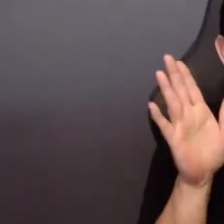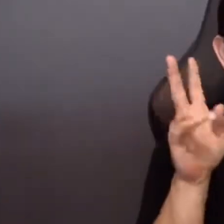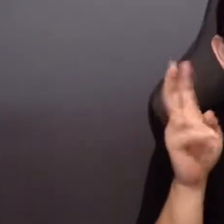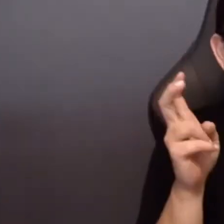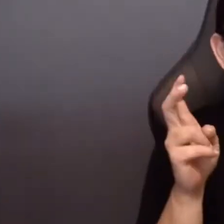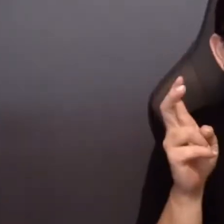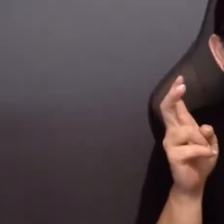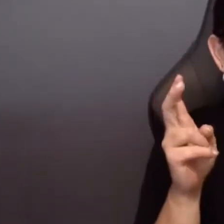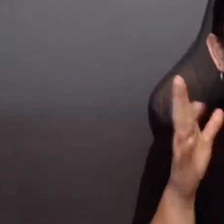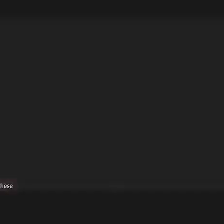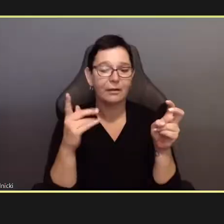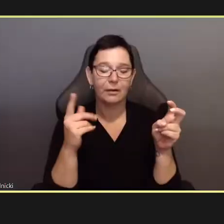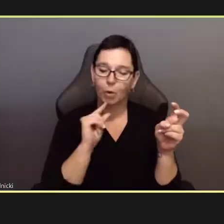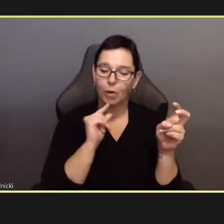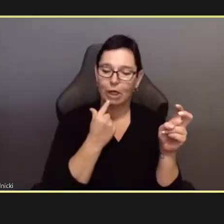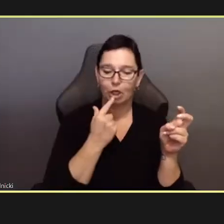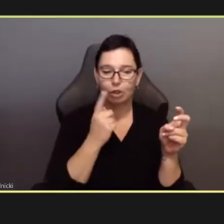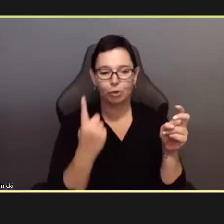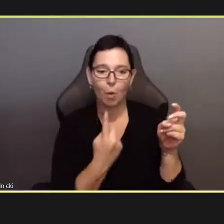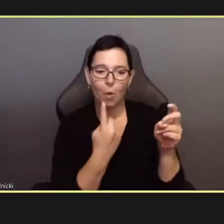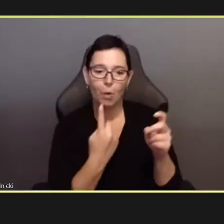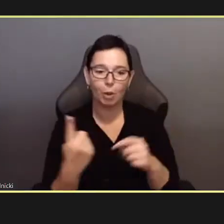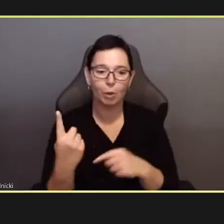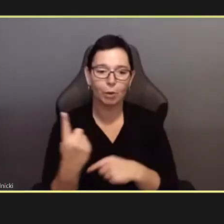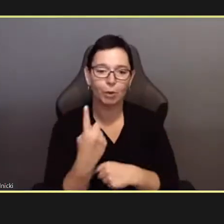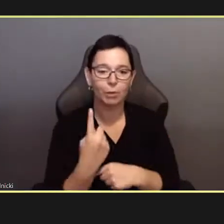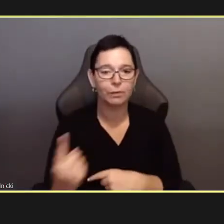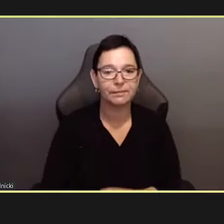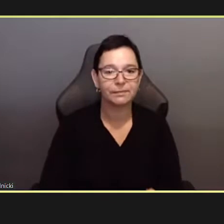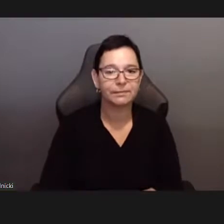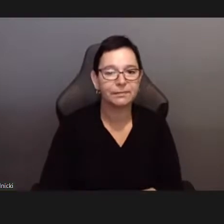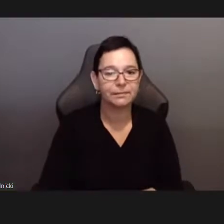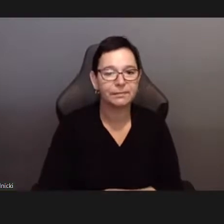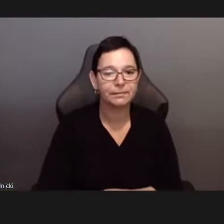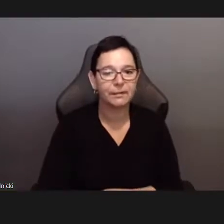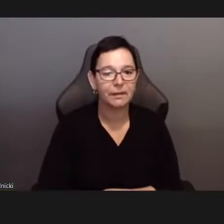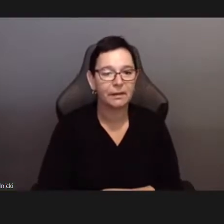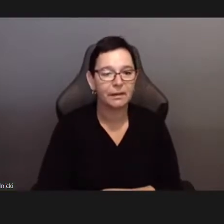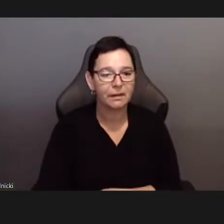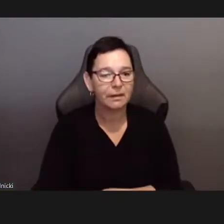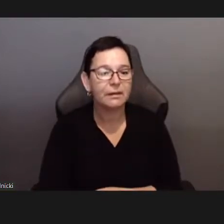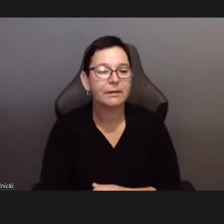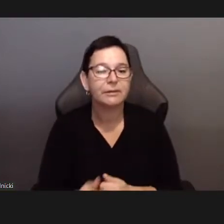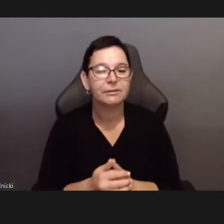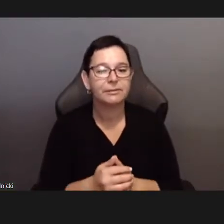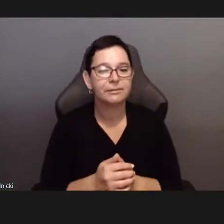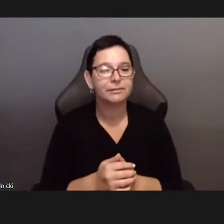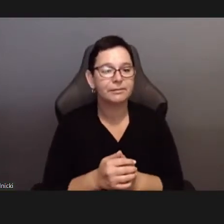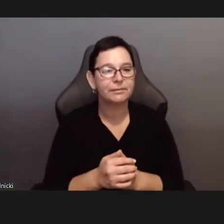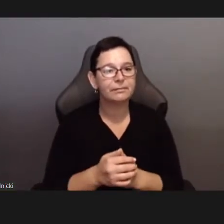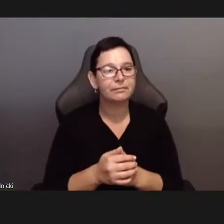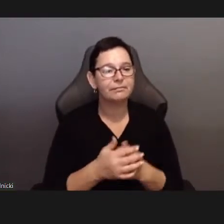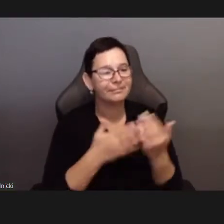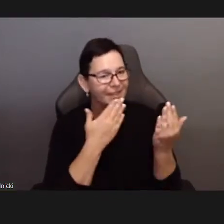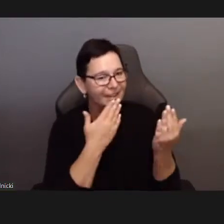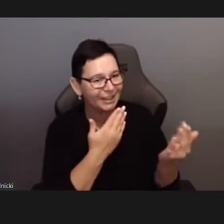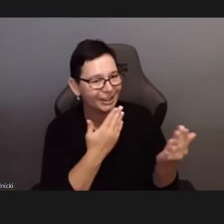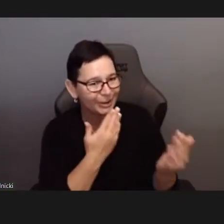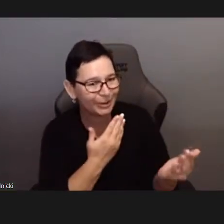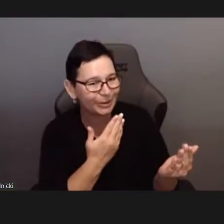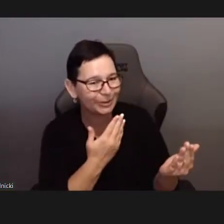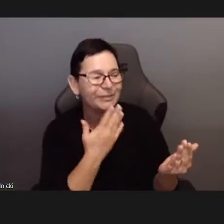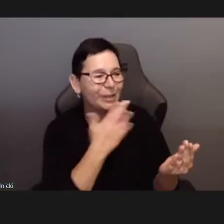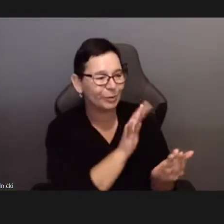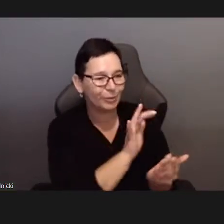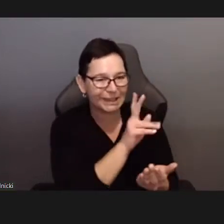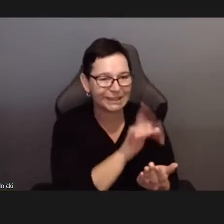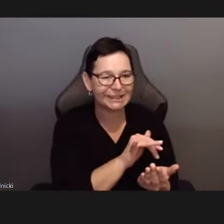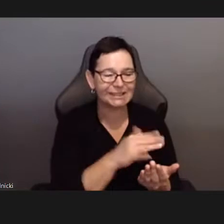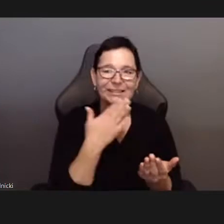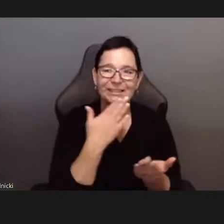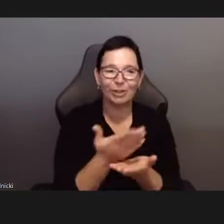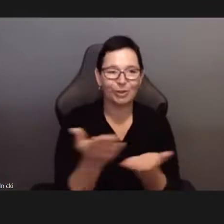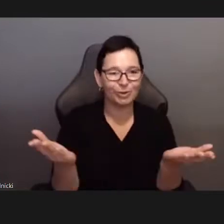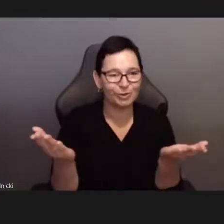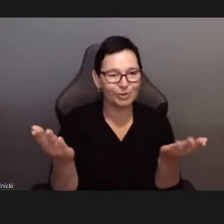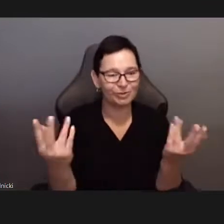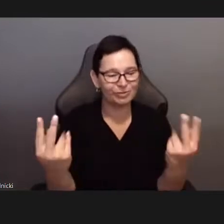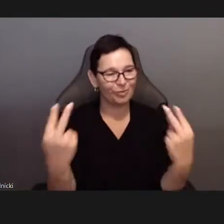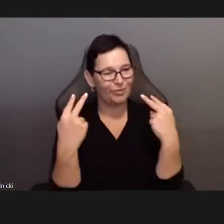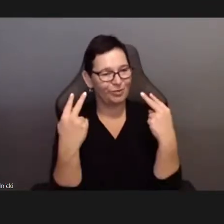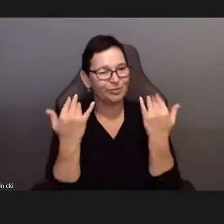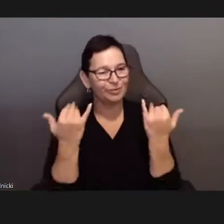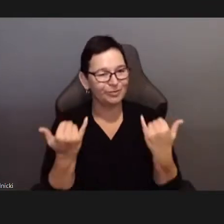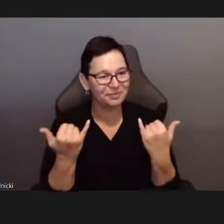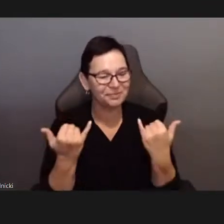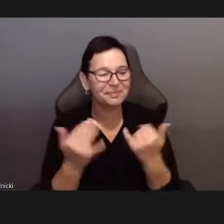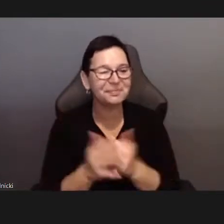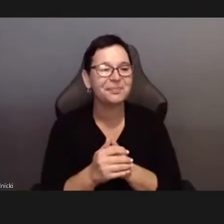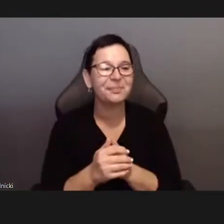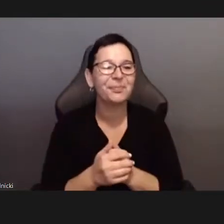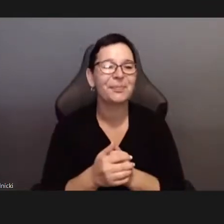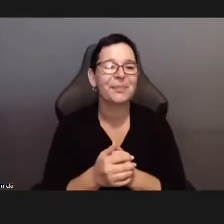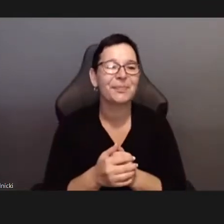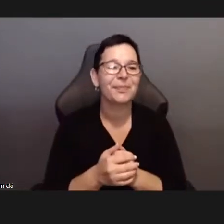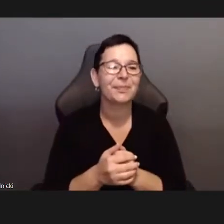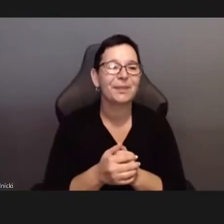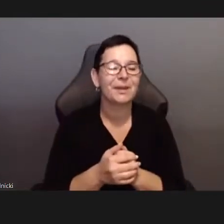He is professor of Comparative Literature, Art history and Visual Culture at the Uviersity of Toronot.